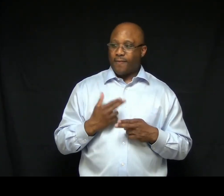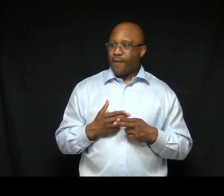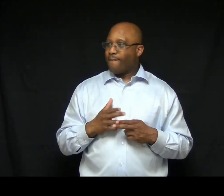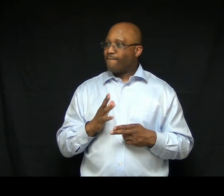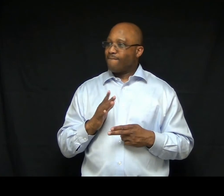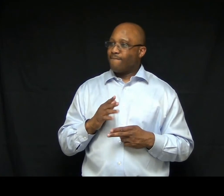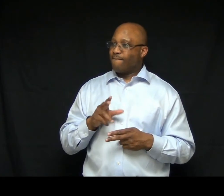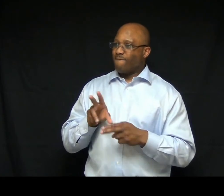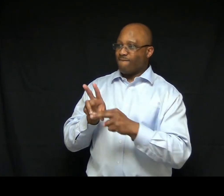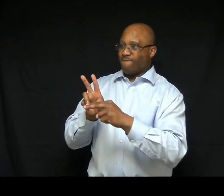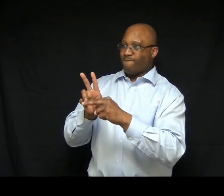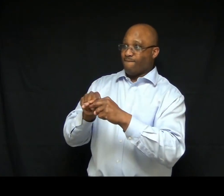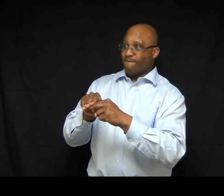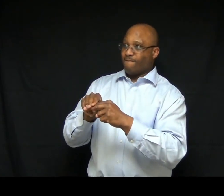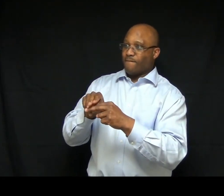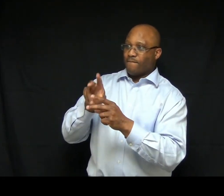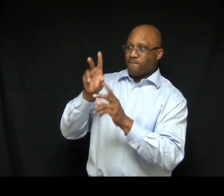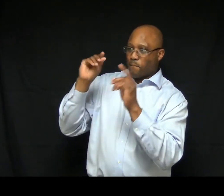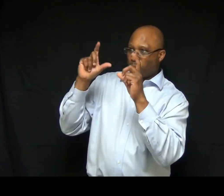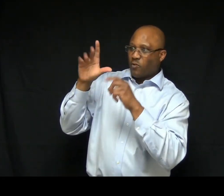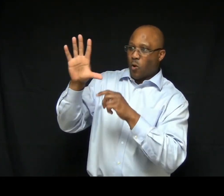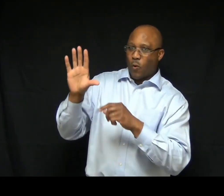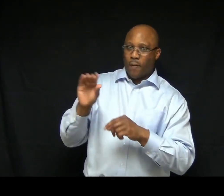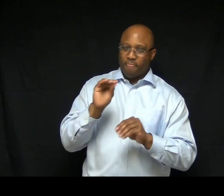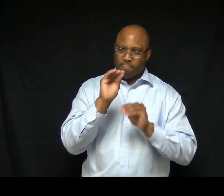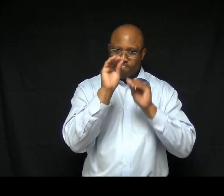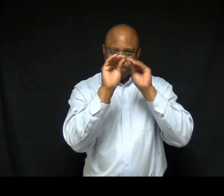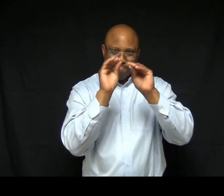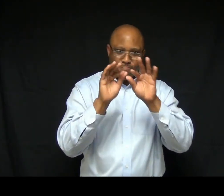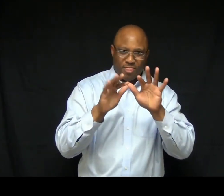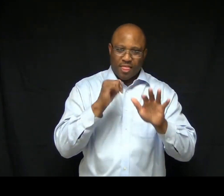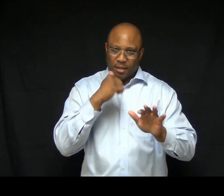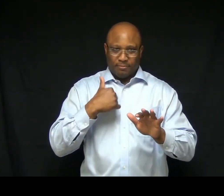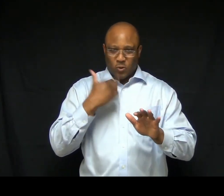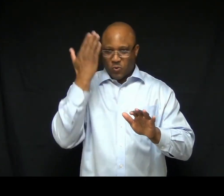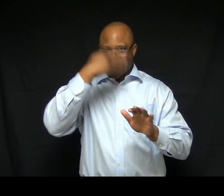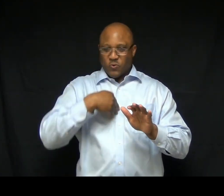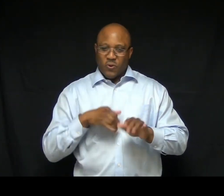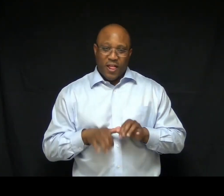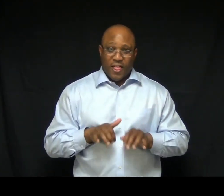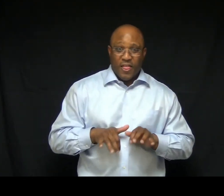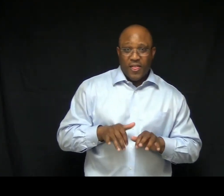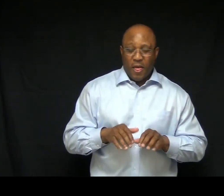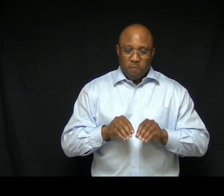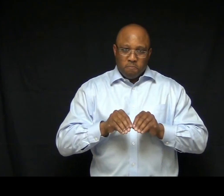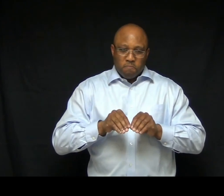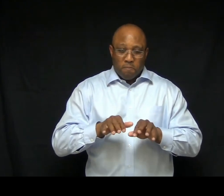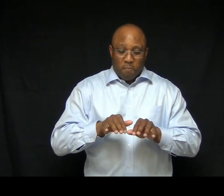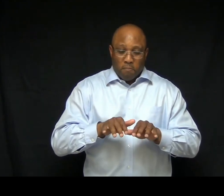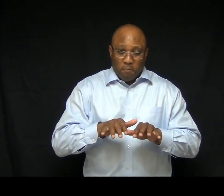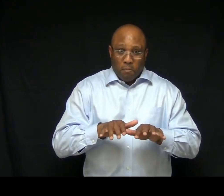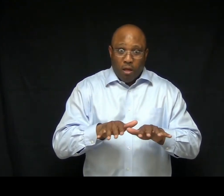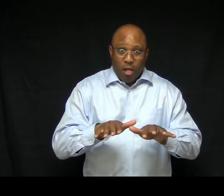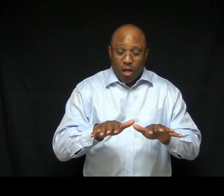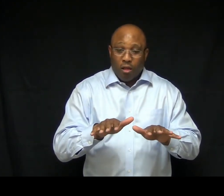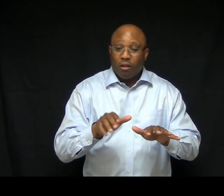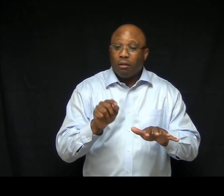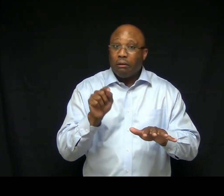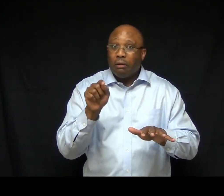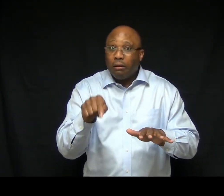or bullies pretend to be someone else.